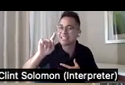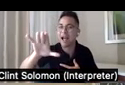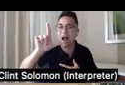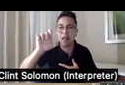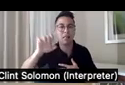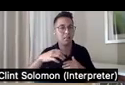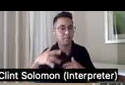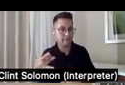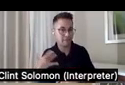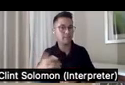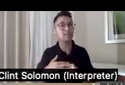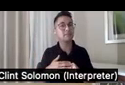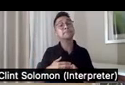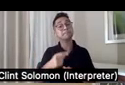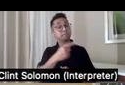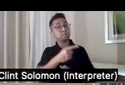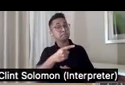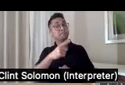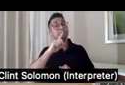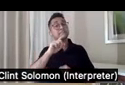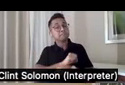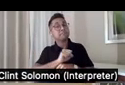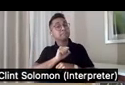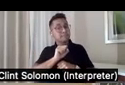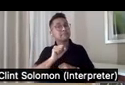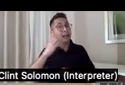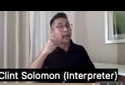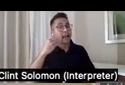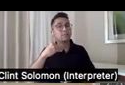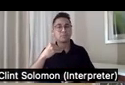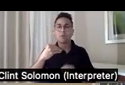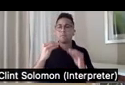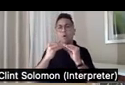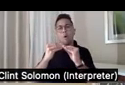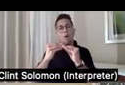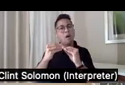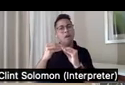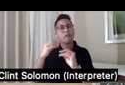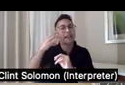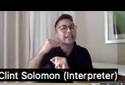so this is actually an example of uh more of an experience book really uh